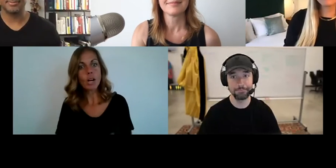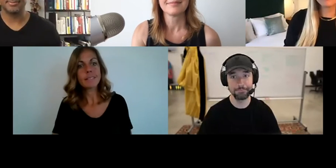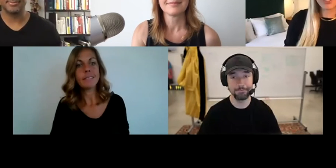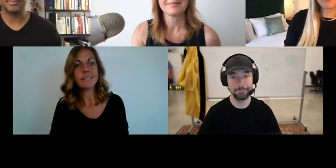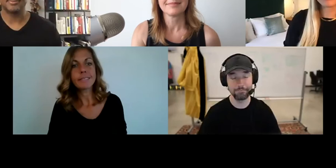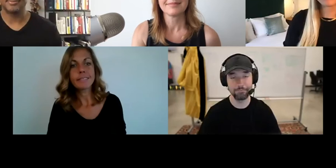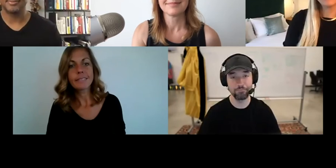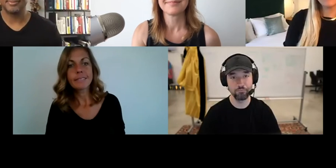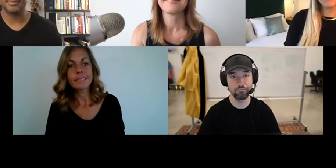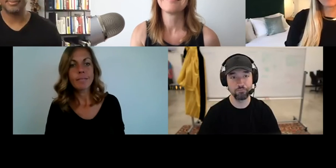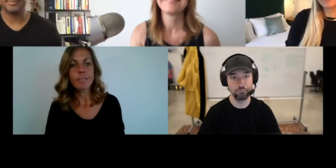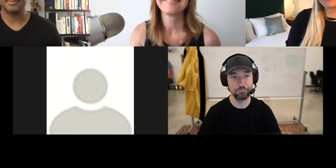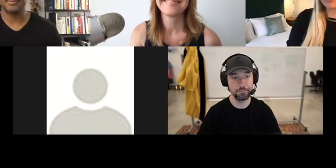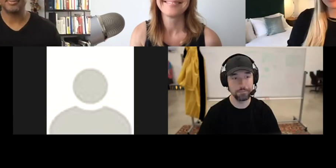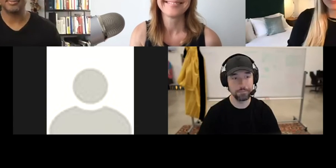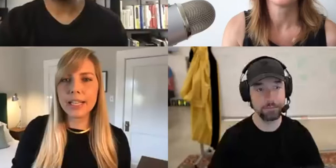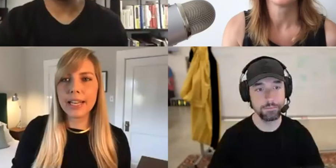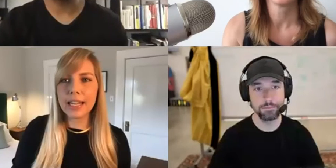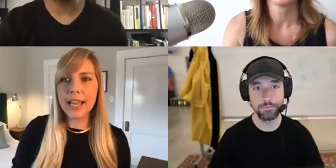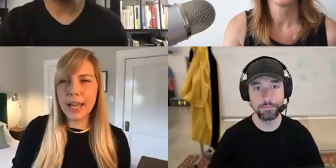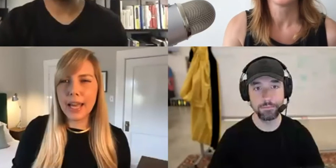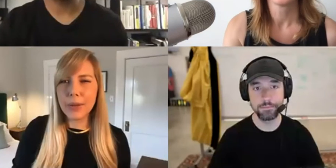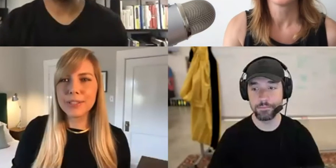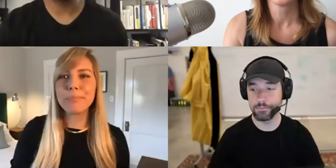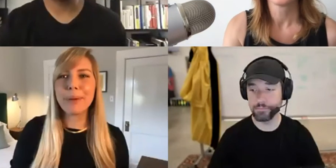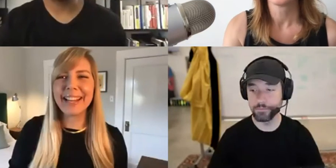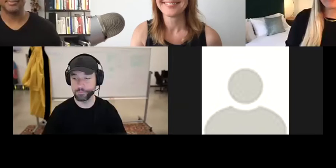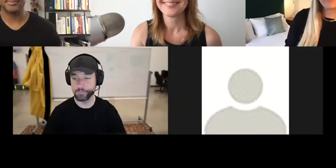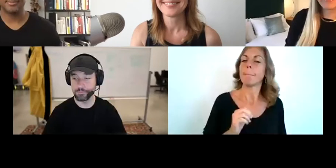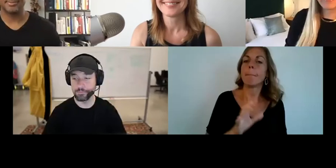helpers? We be helpers? And I think they were just trying to get out of the house. Anyway,